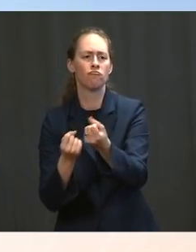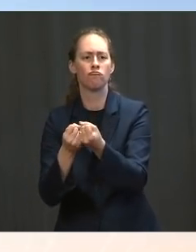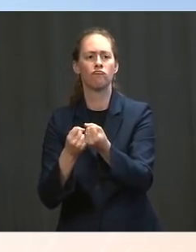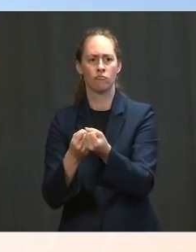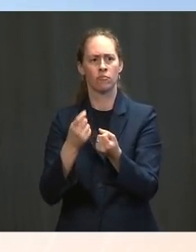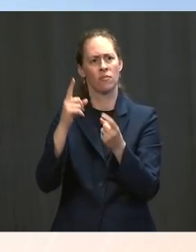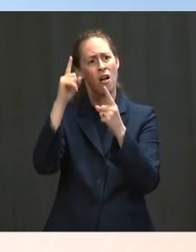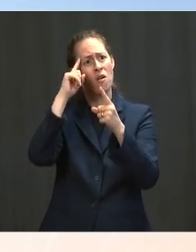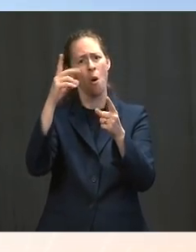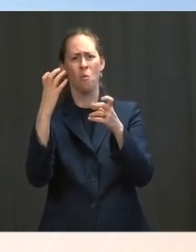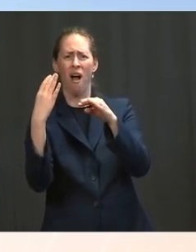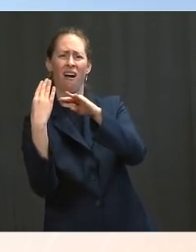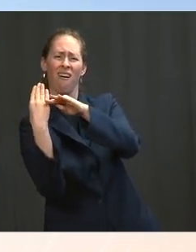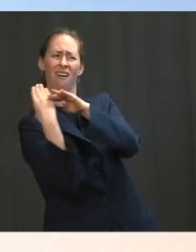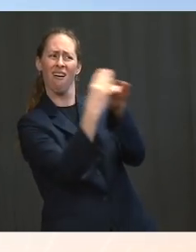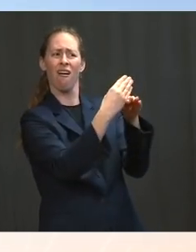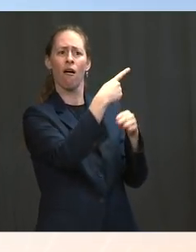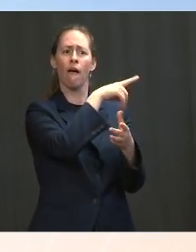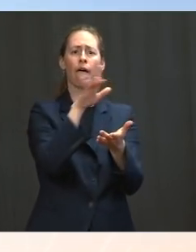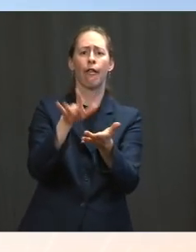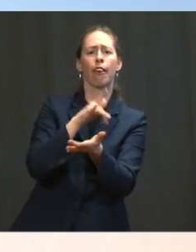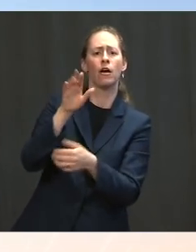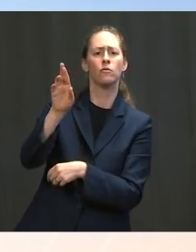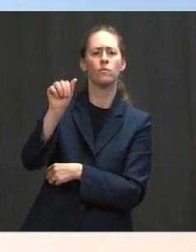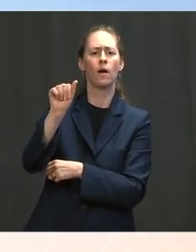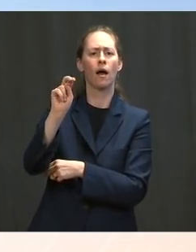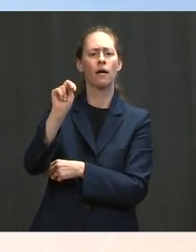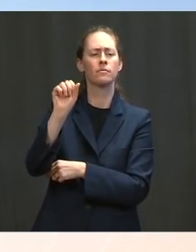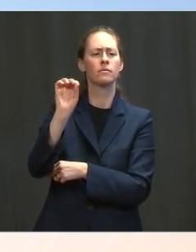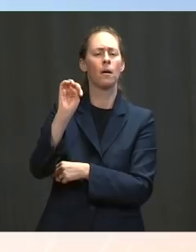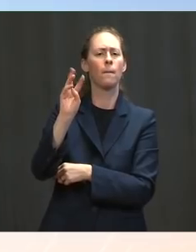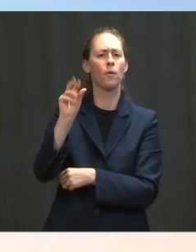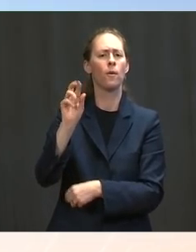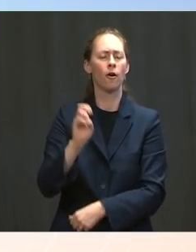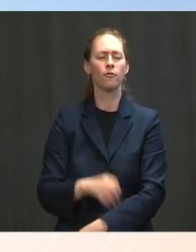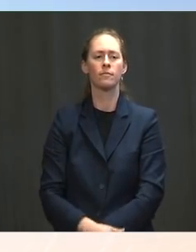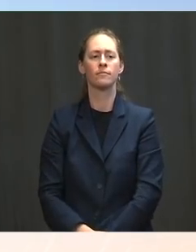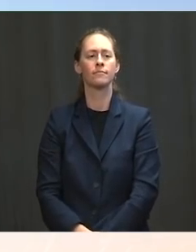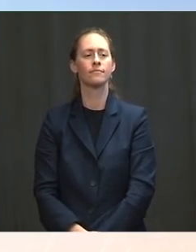which we've seen some success in -- I know the Department of Justice announced some steps just a few weeks ago;